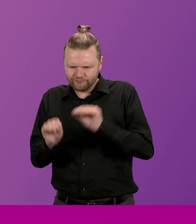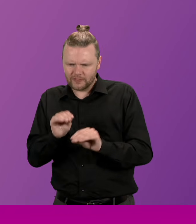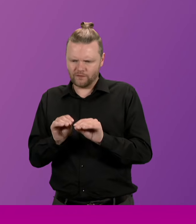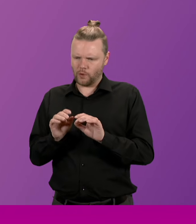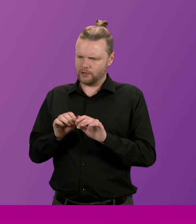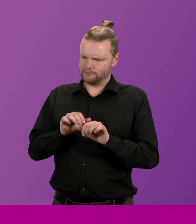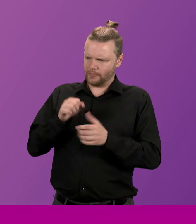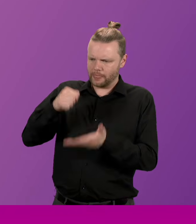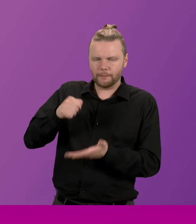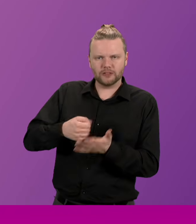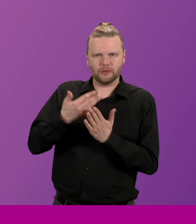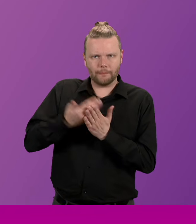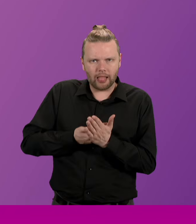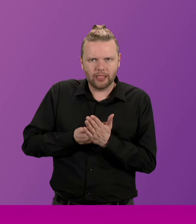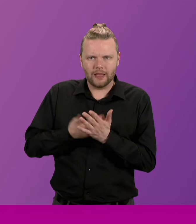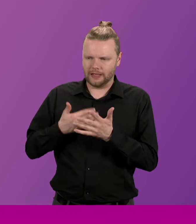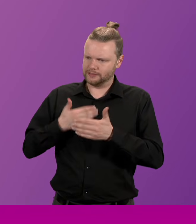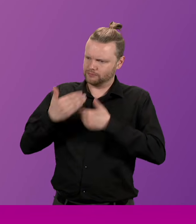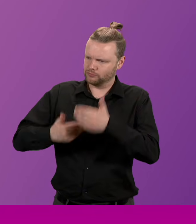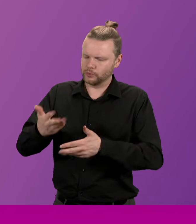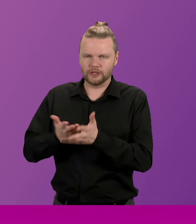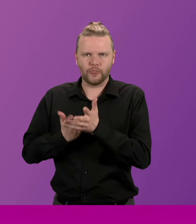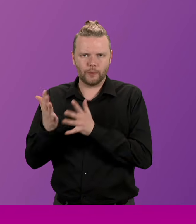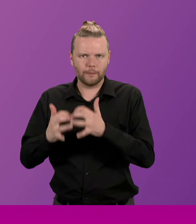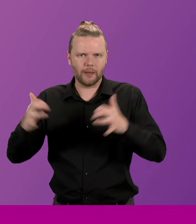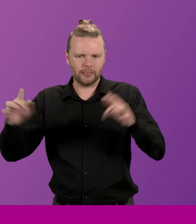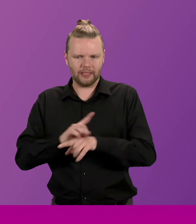of the budget bill as the budget process takes its course through Parliament later this year.